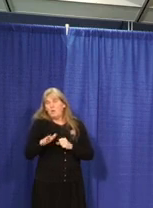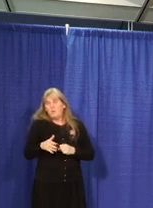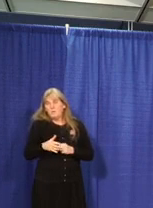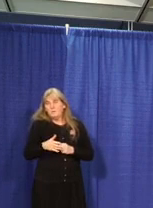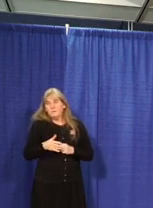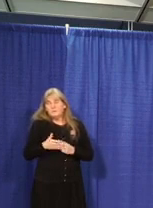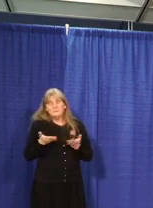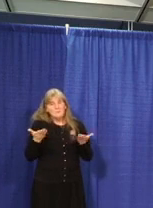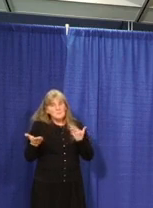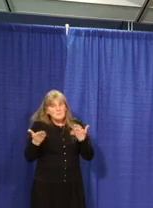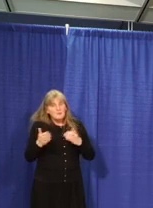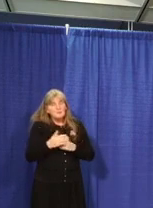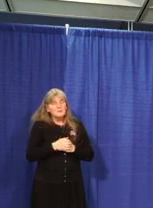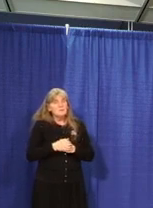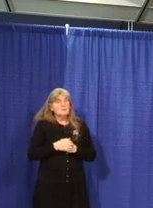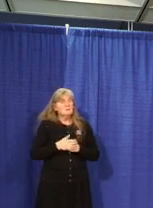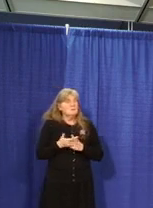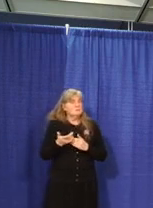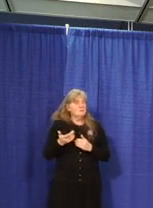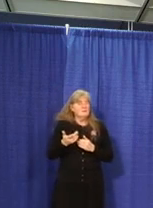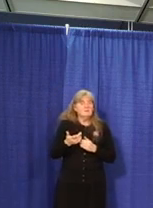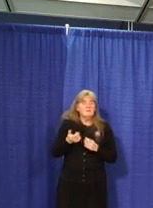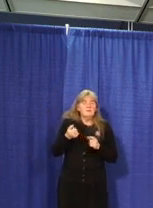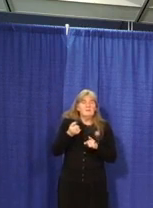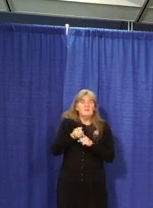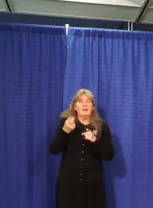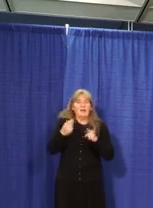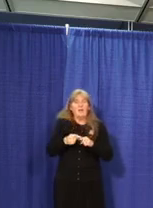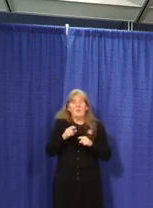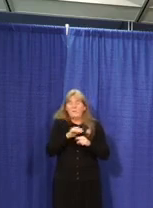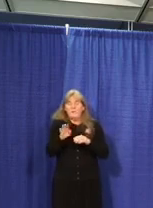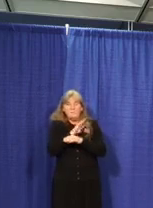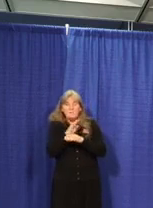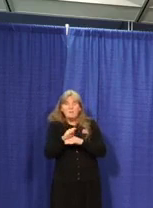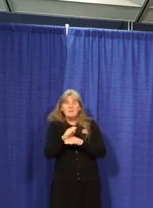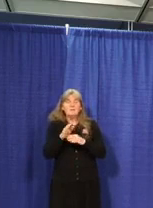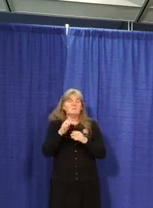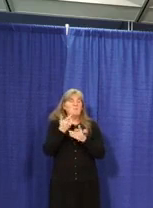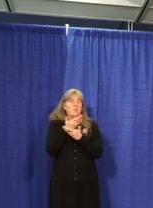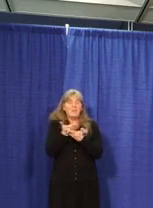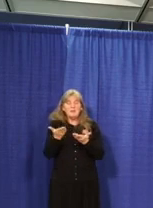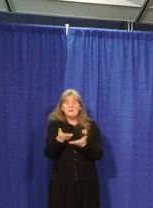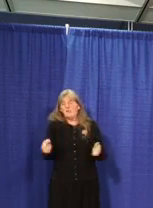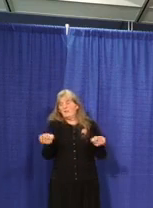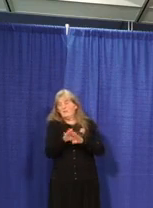workplaces, or communities being shut down. You could cause an outbreak that